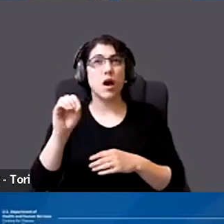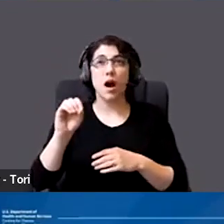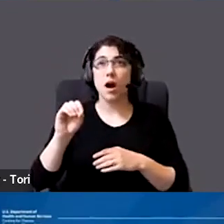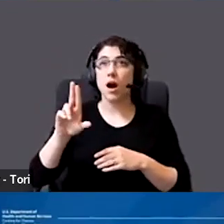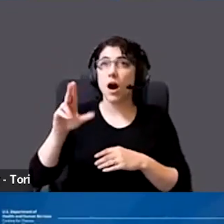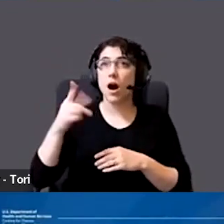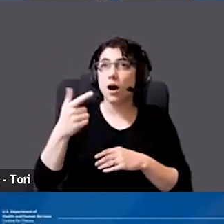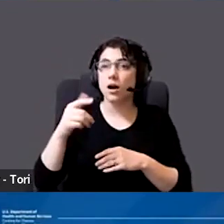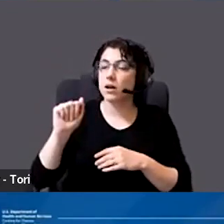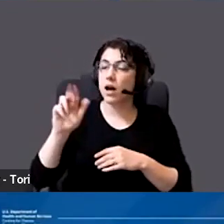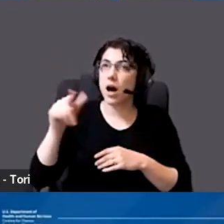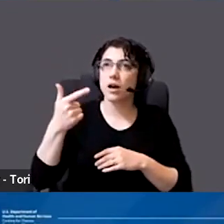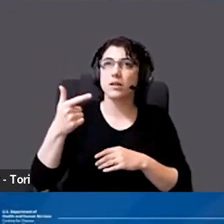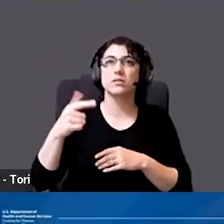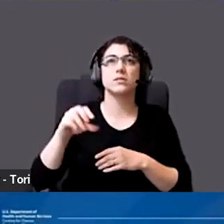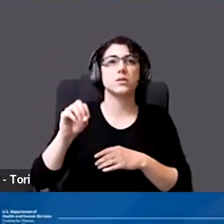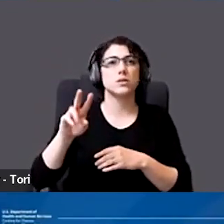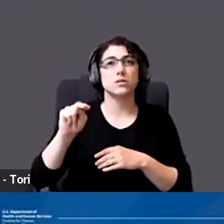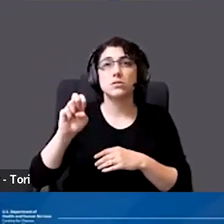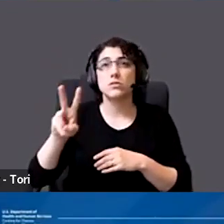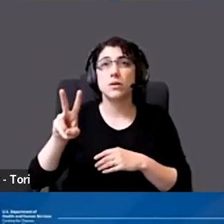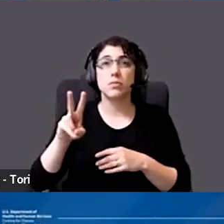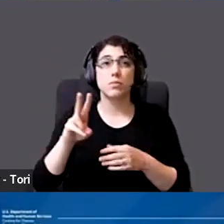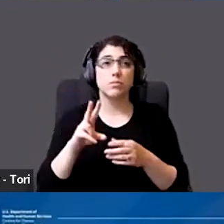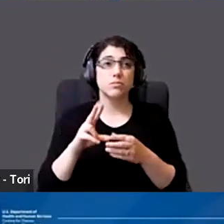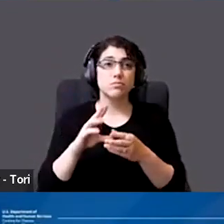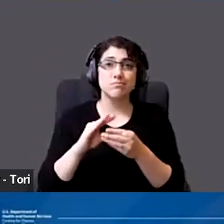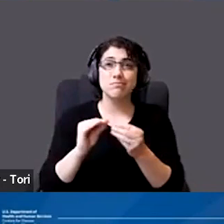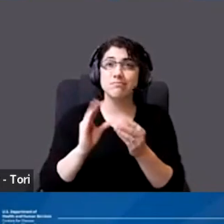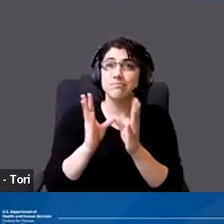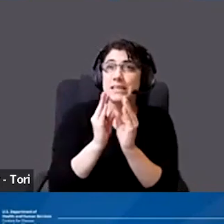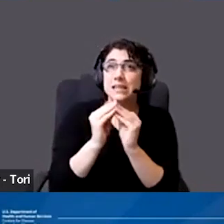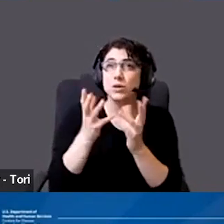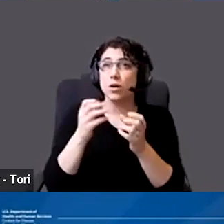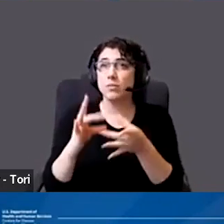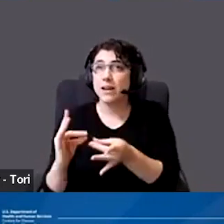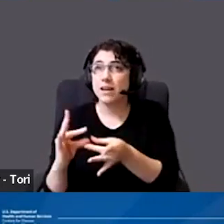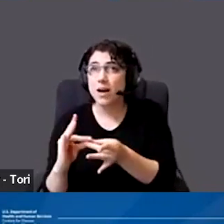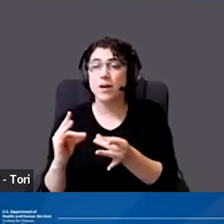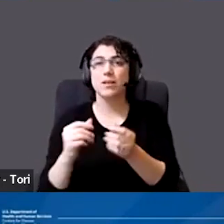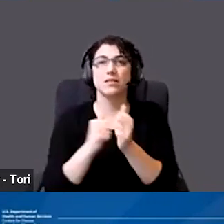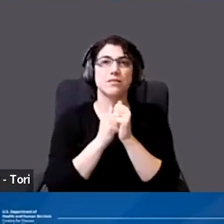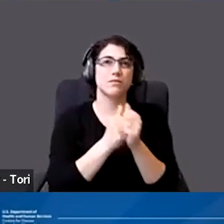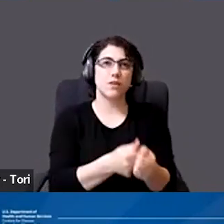you wish to make a comment, please follow the instructions that are on the website about how to indicate that interest,